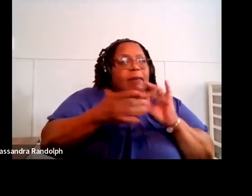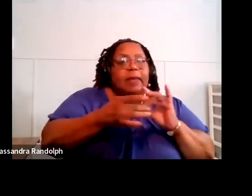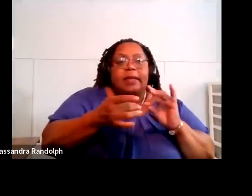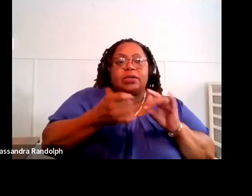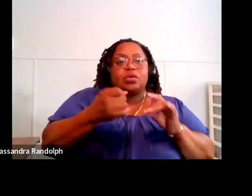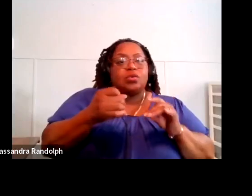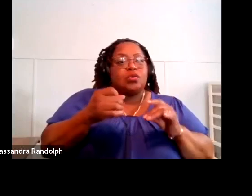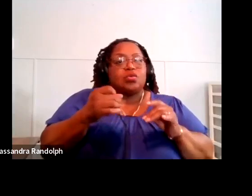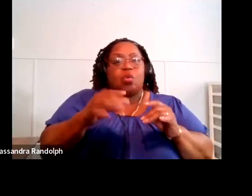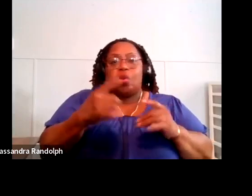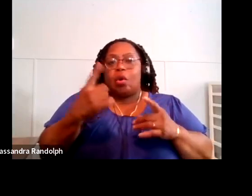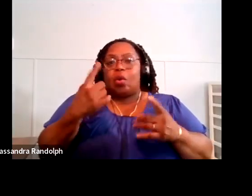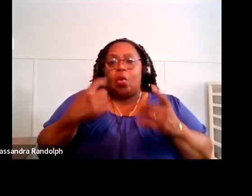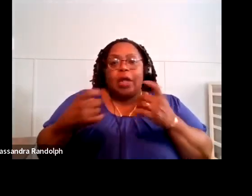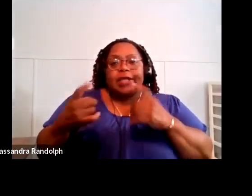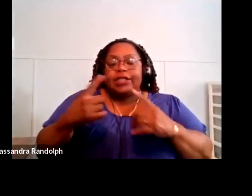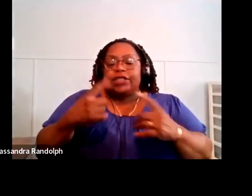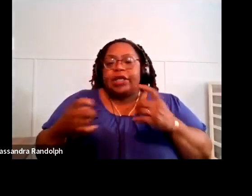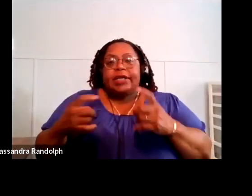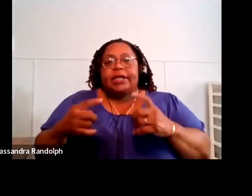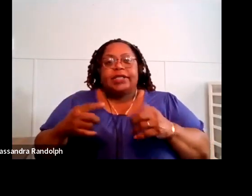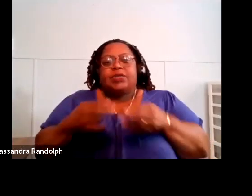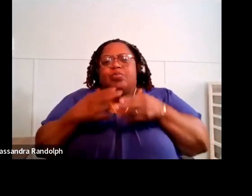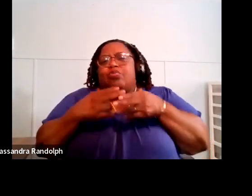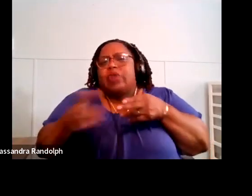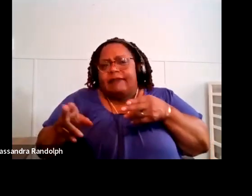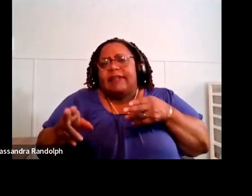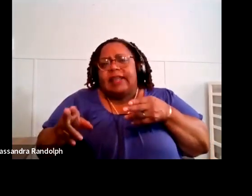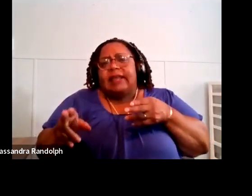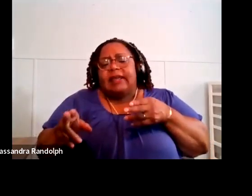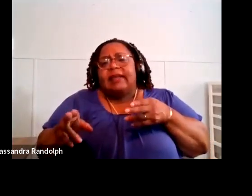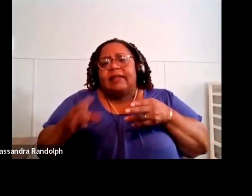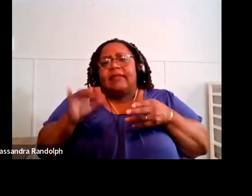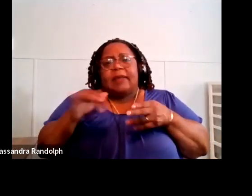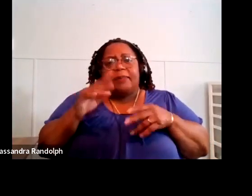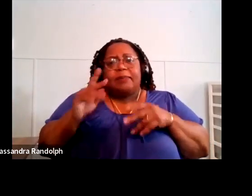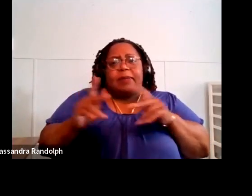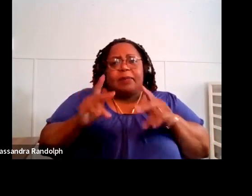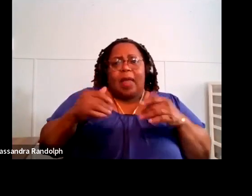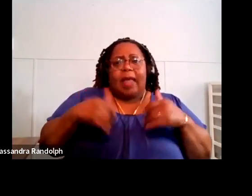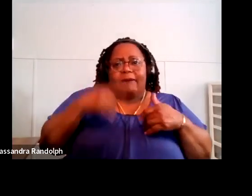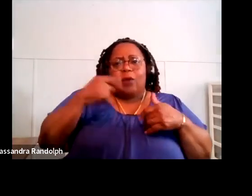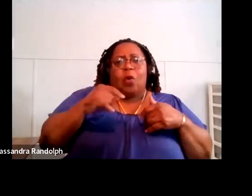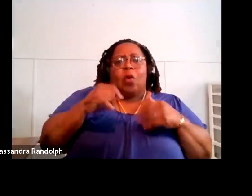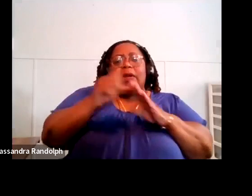» CHAD: Any other questions? We are coming up on the two hour time are there any more